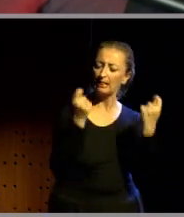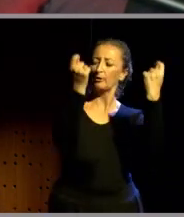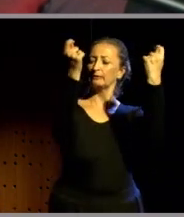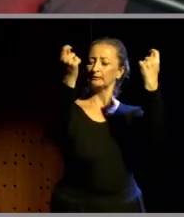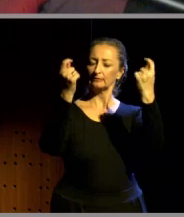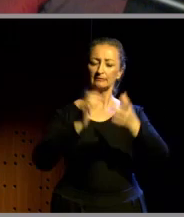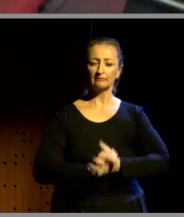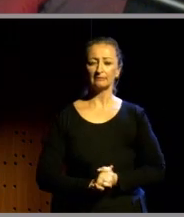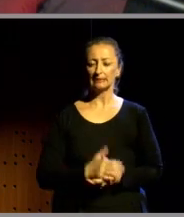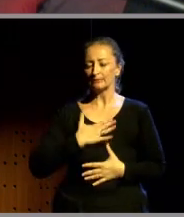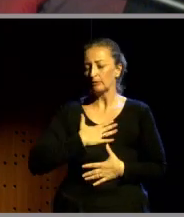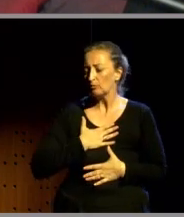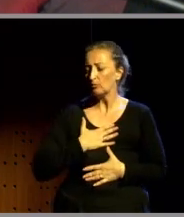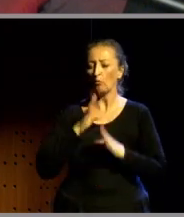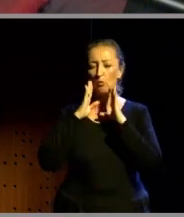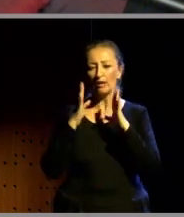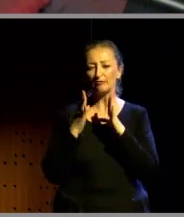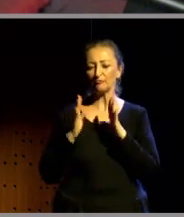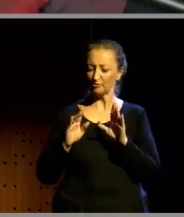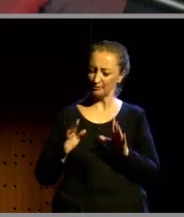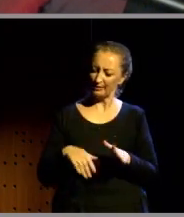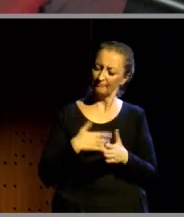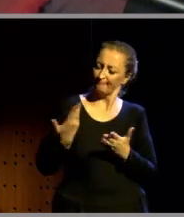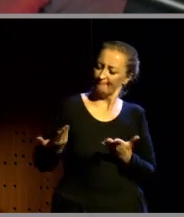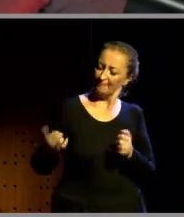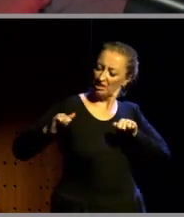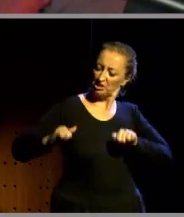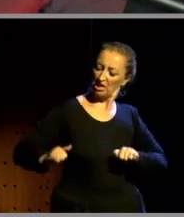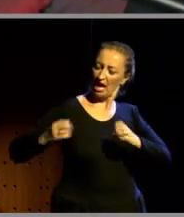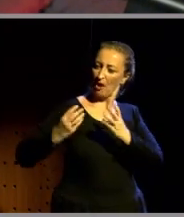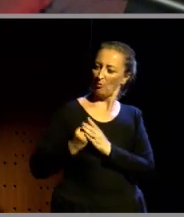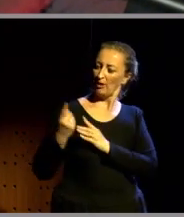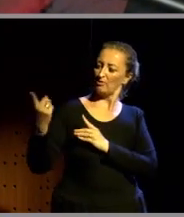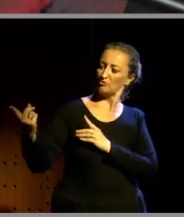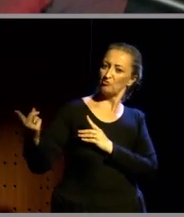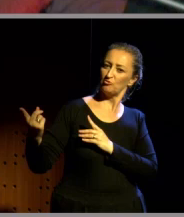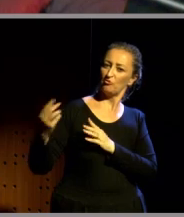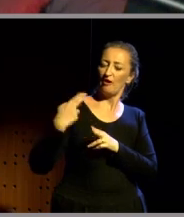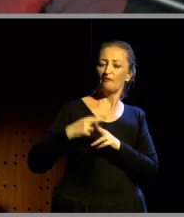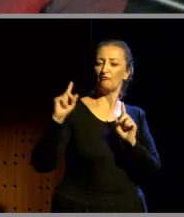serve alongside you as chair of the First Nations Arts